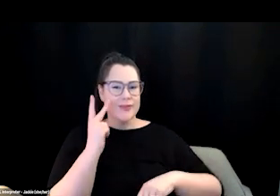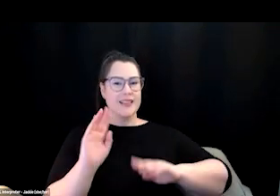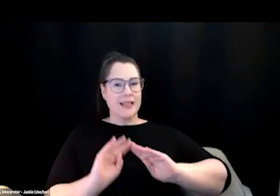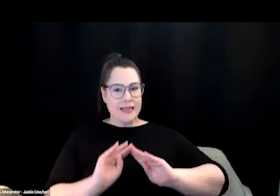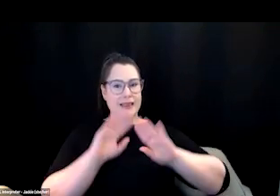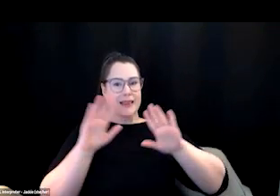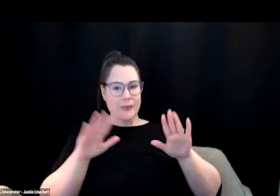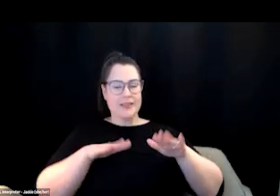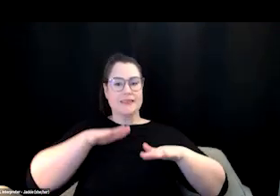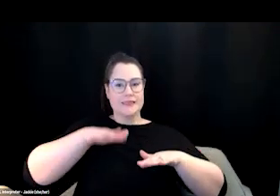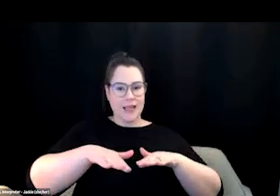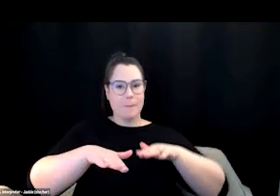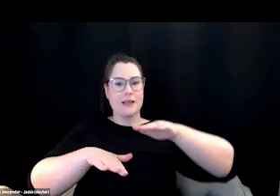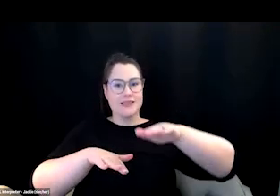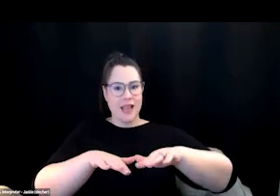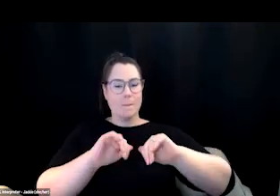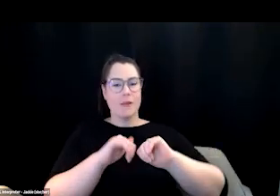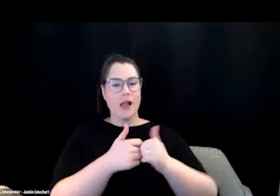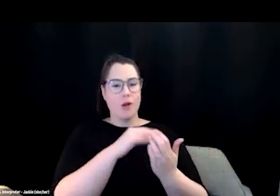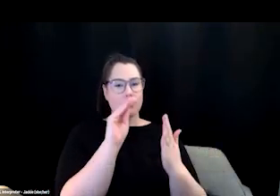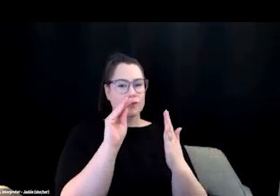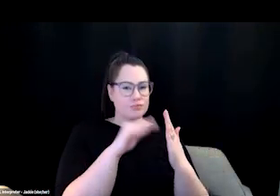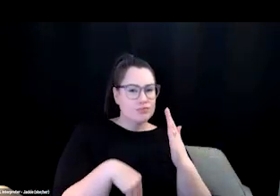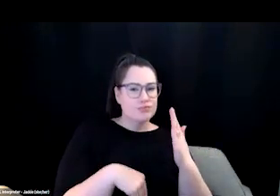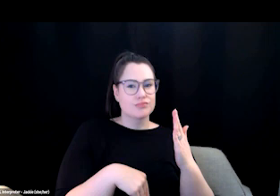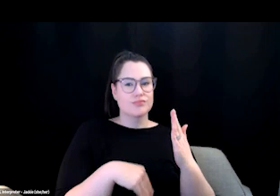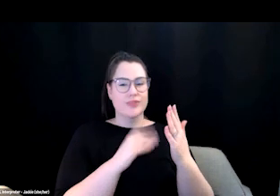that you'll be filling out and how those compliance checks work.